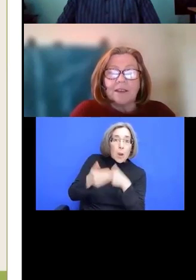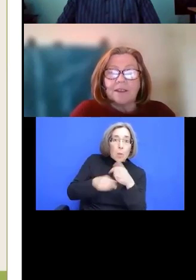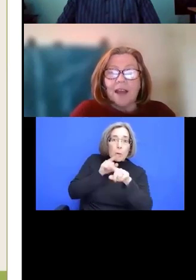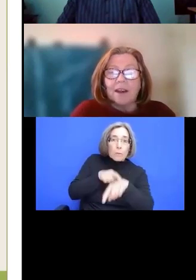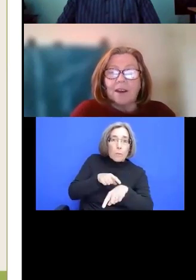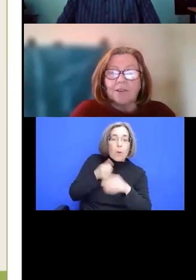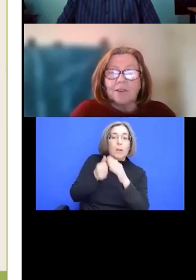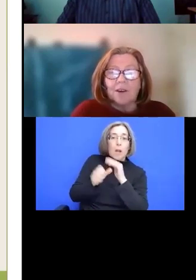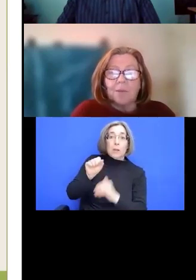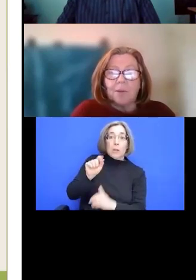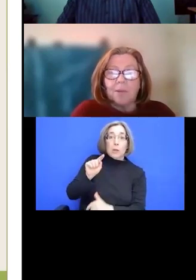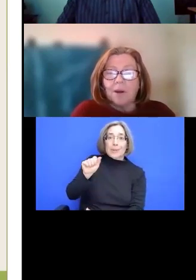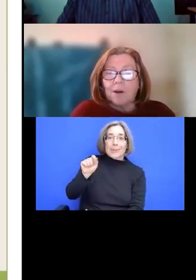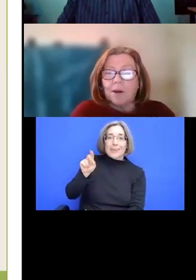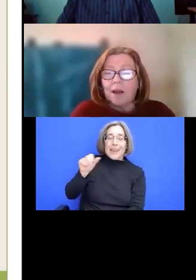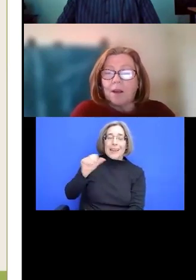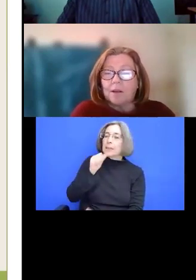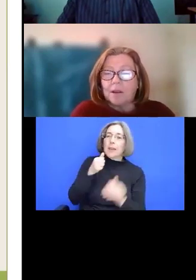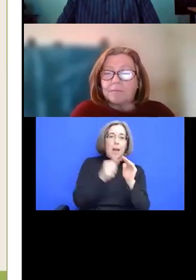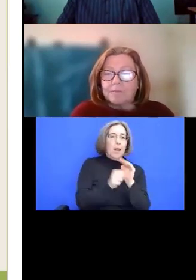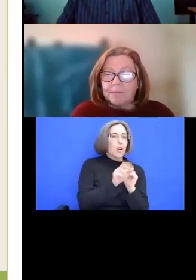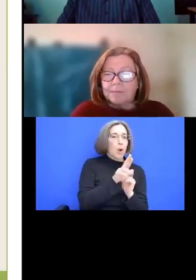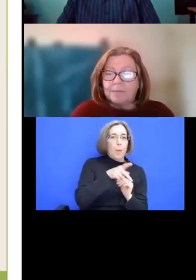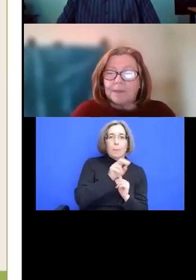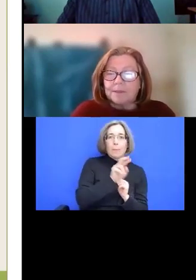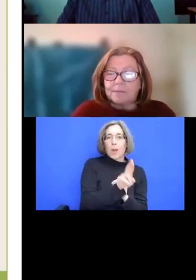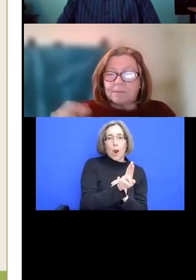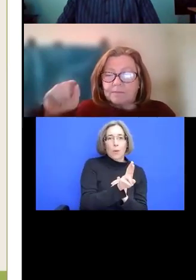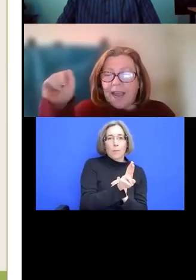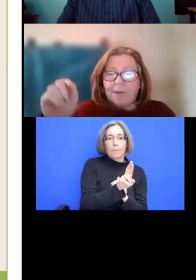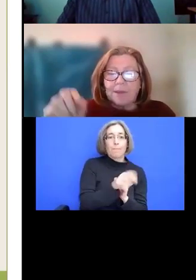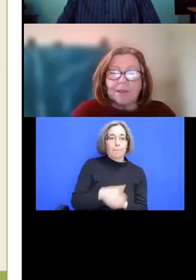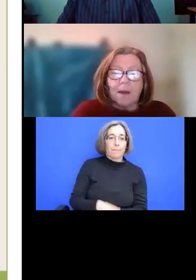and not under the RPPR tab at the top.